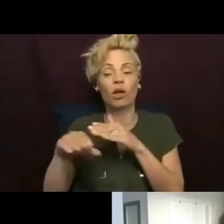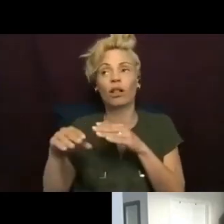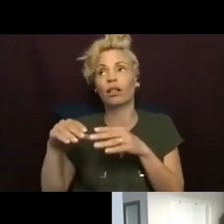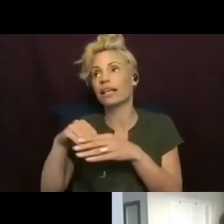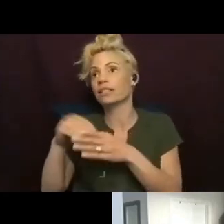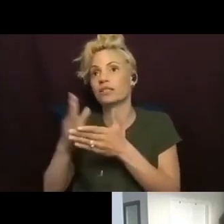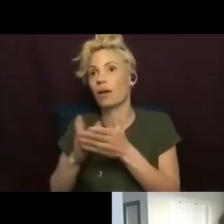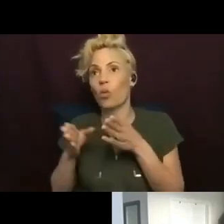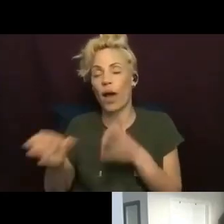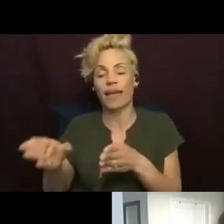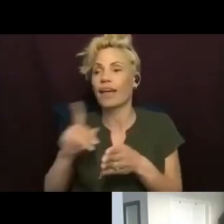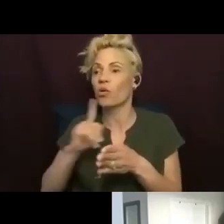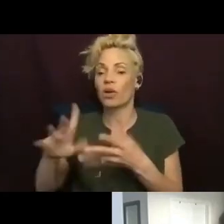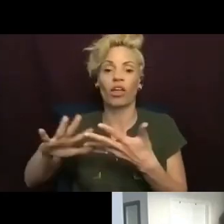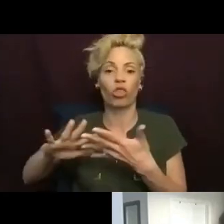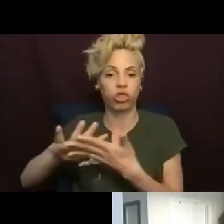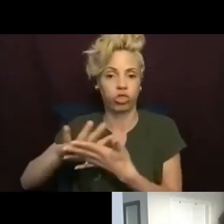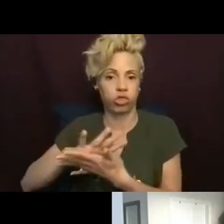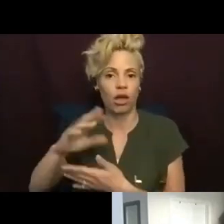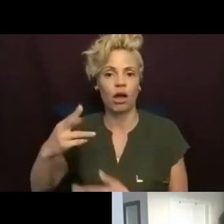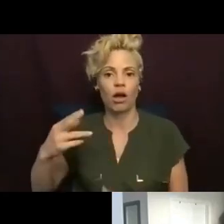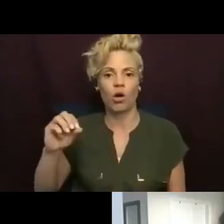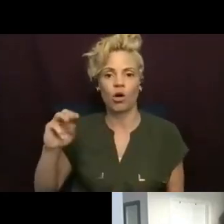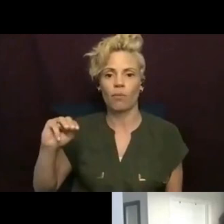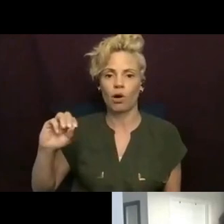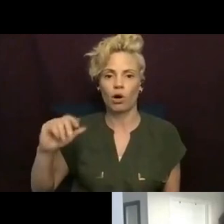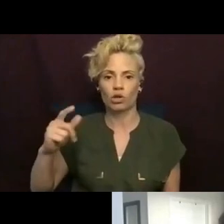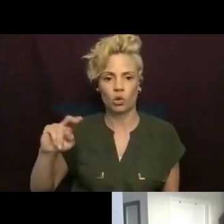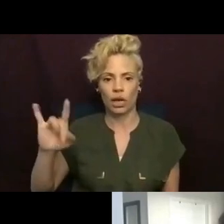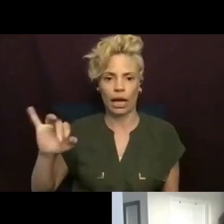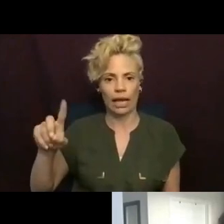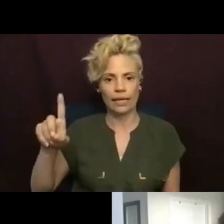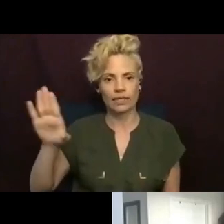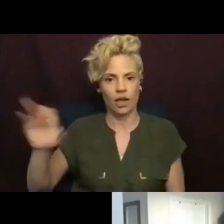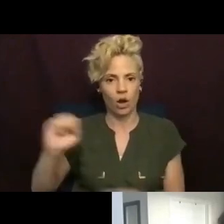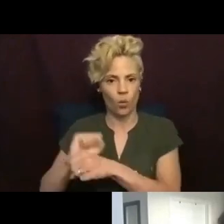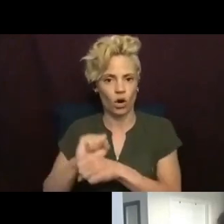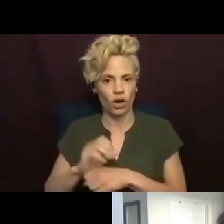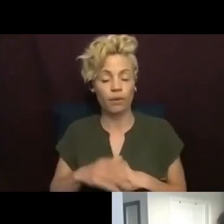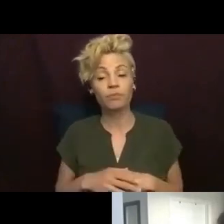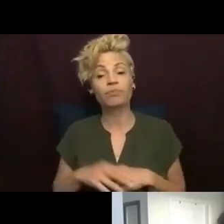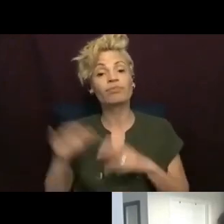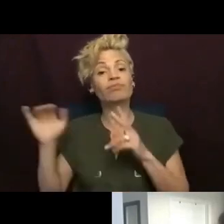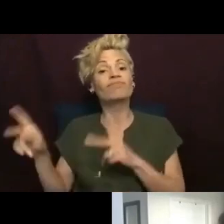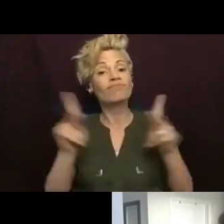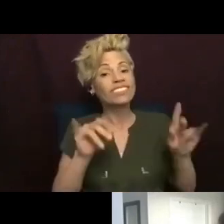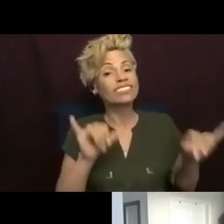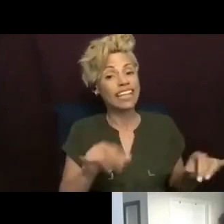it's being homogenized. And I would say the same applies to writers with disabilities